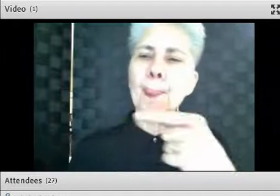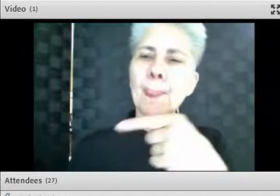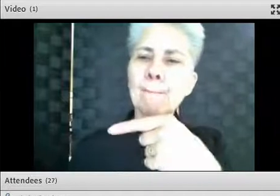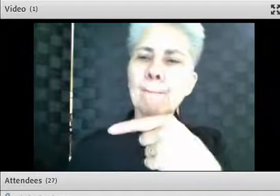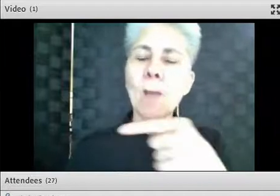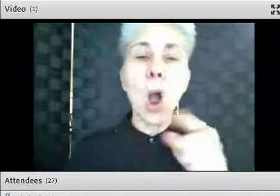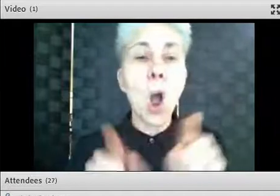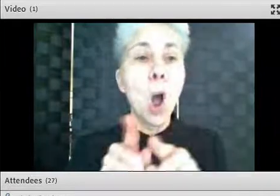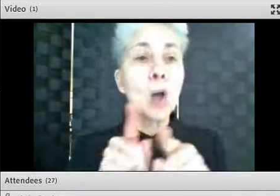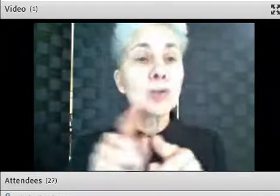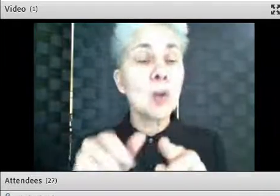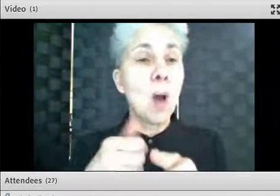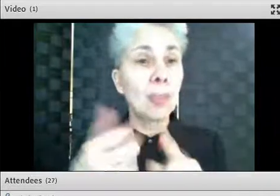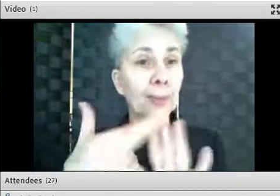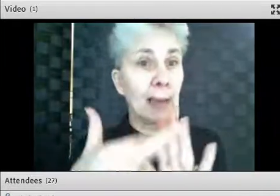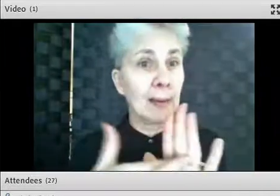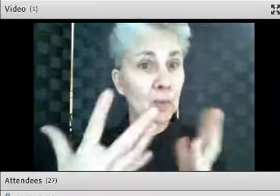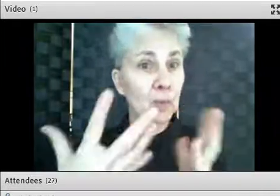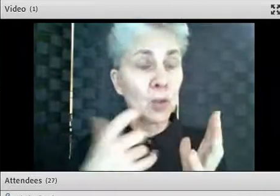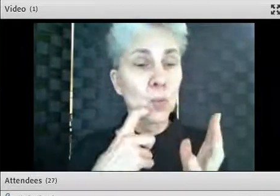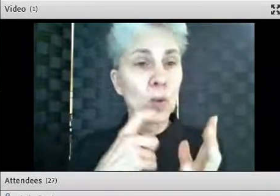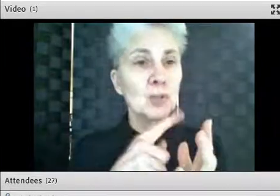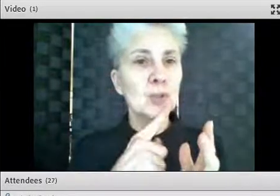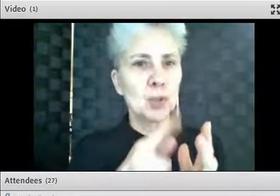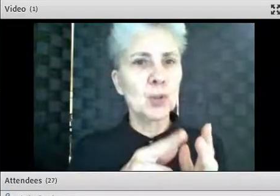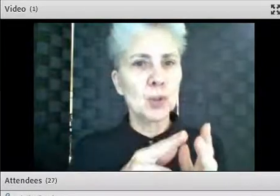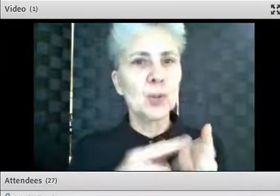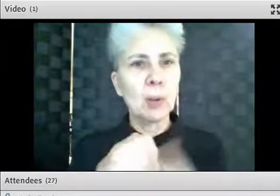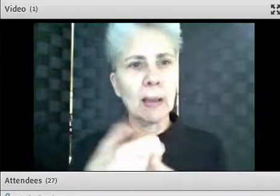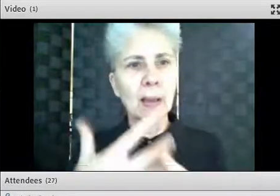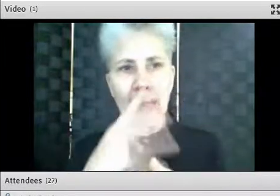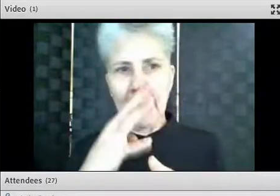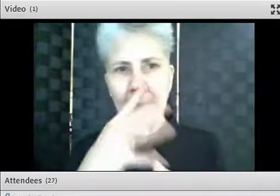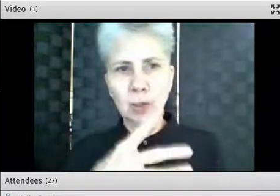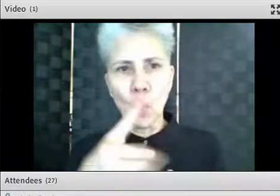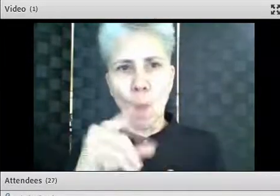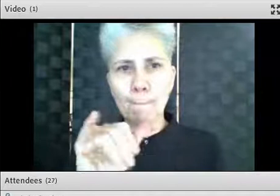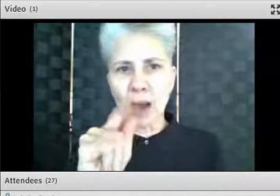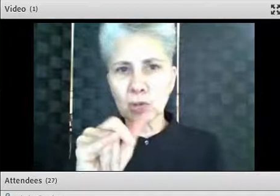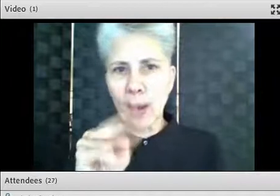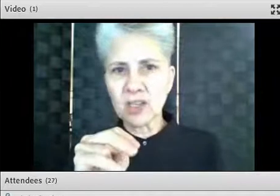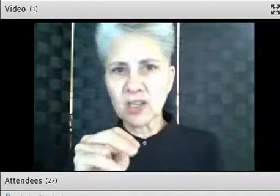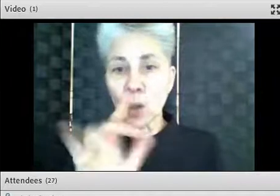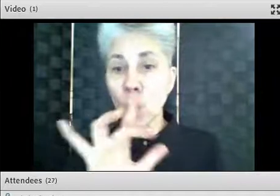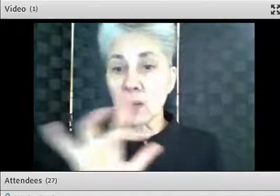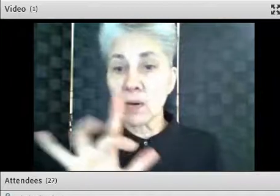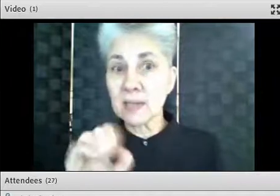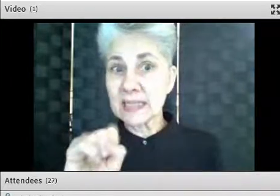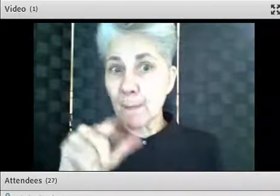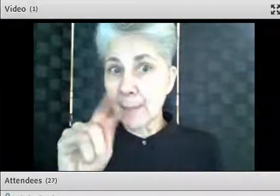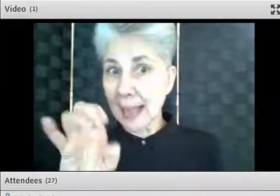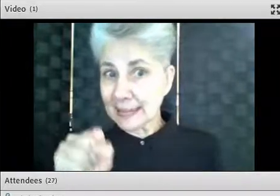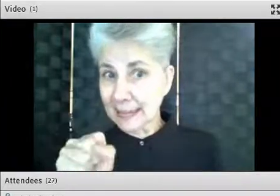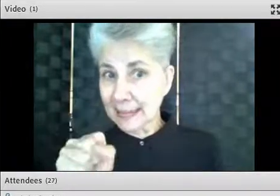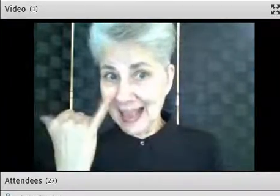Also, some other guidelines is that you do want to ignore any, like, punctuation marks or spaces if they exist in a name or title,